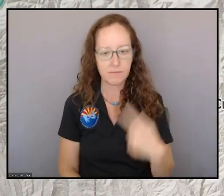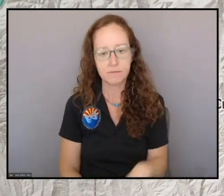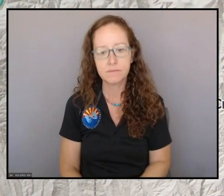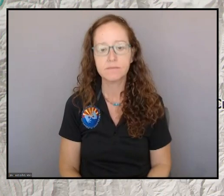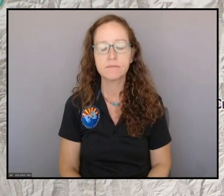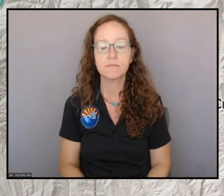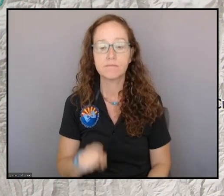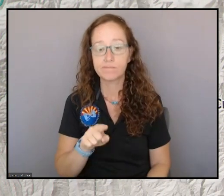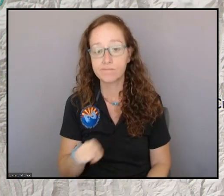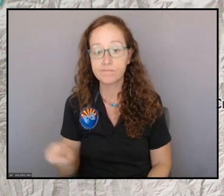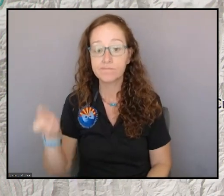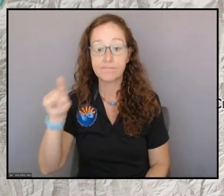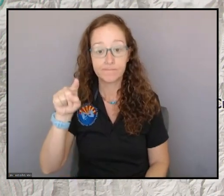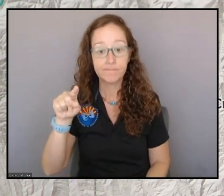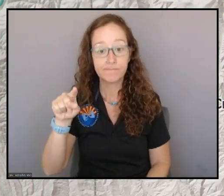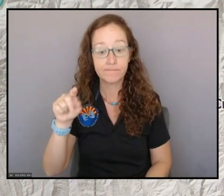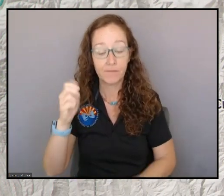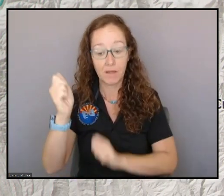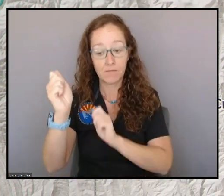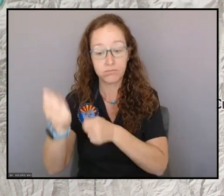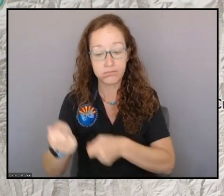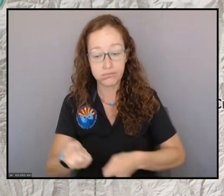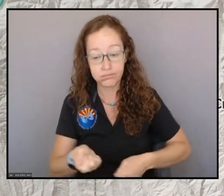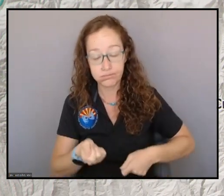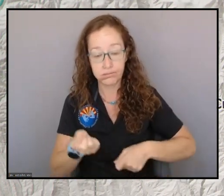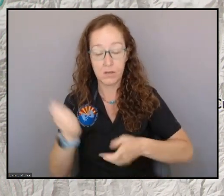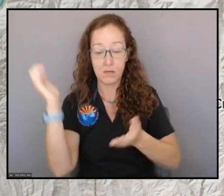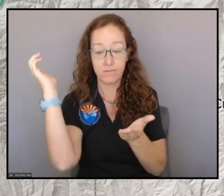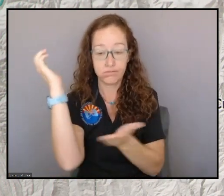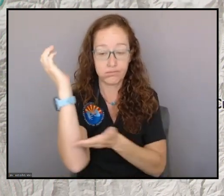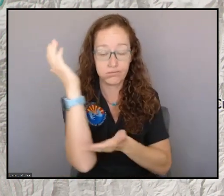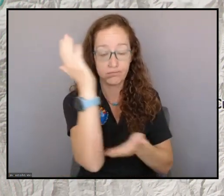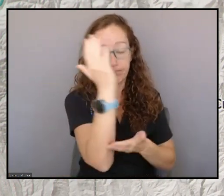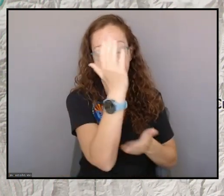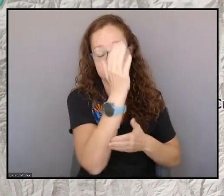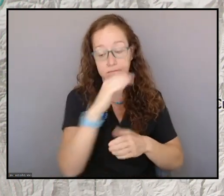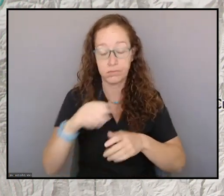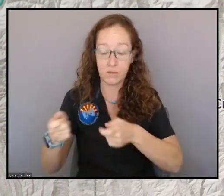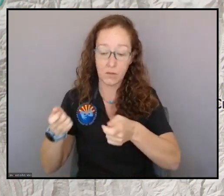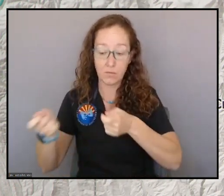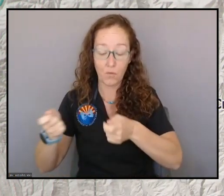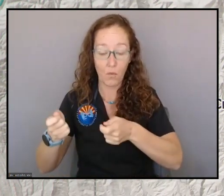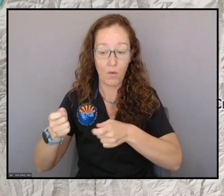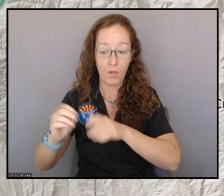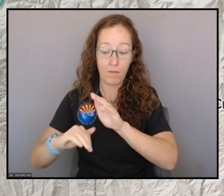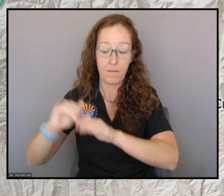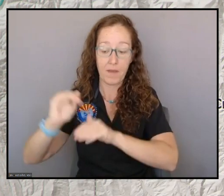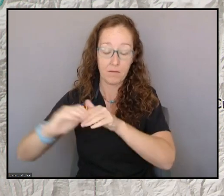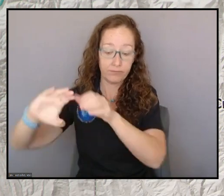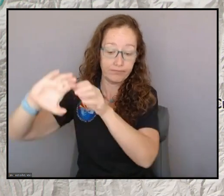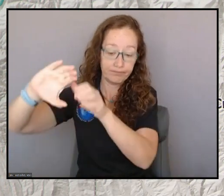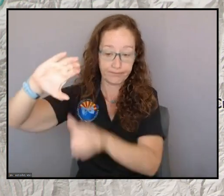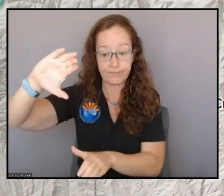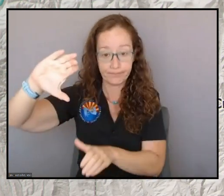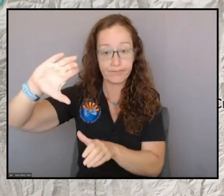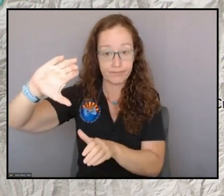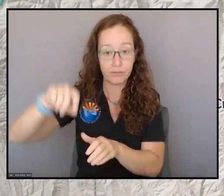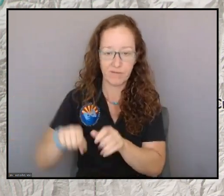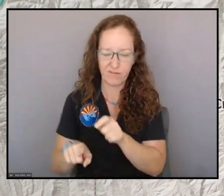handline and the control lines that we were putting in from the kind of the corner here down in Bull